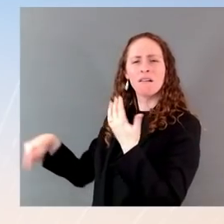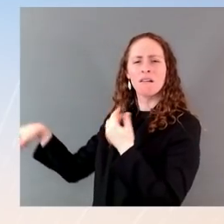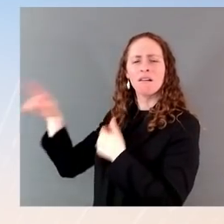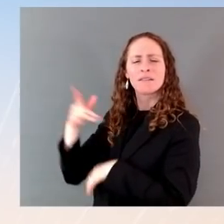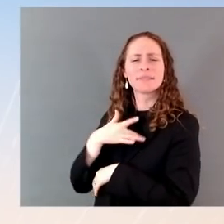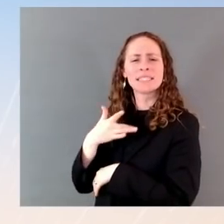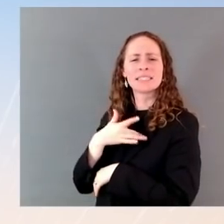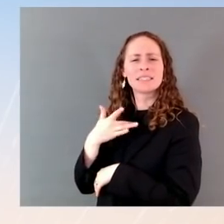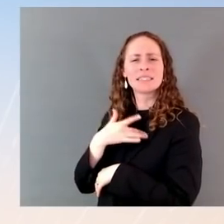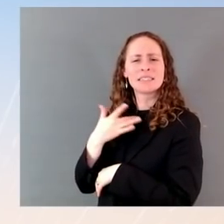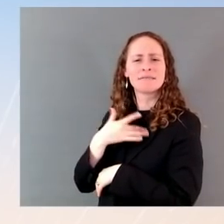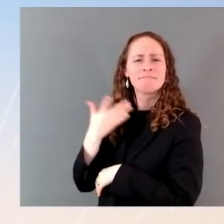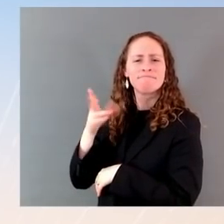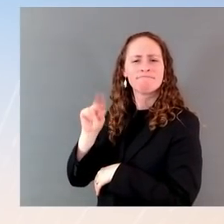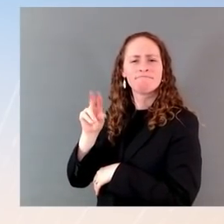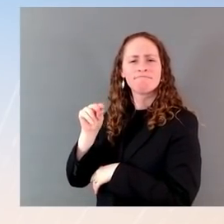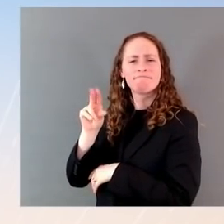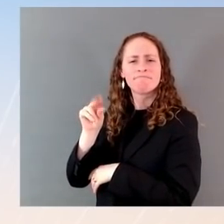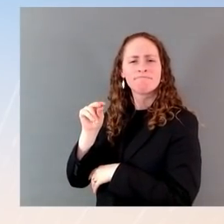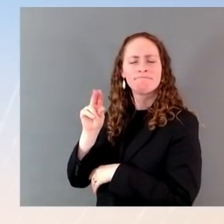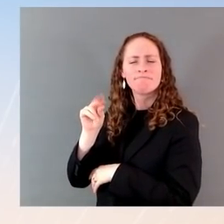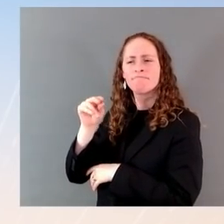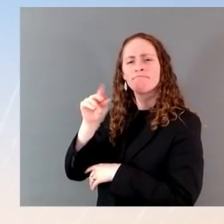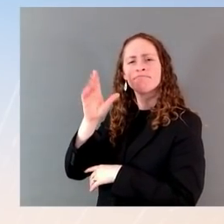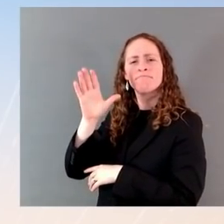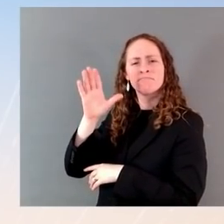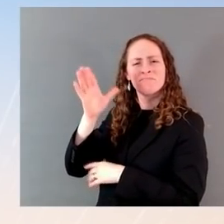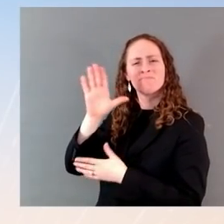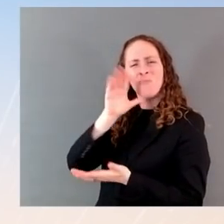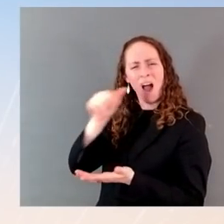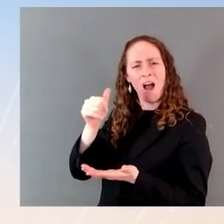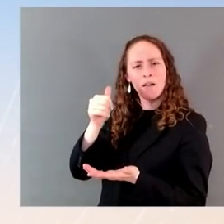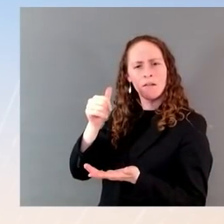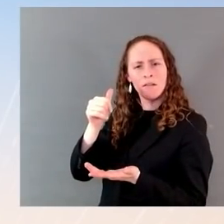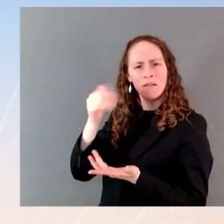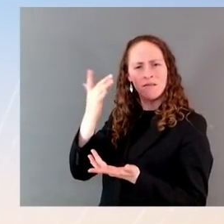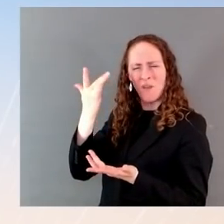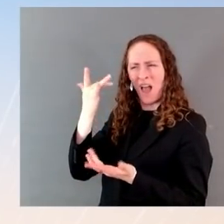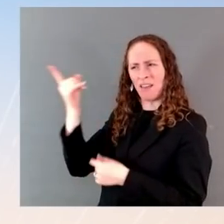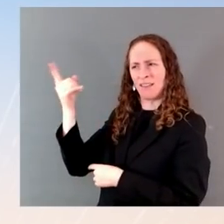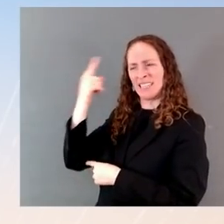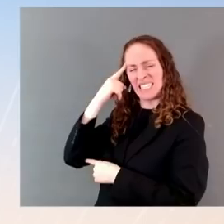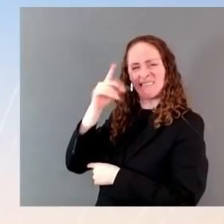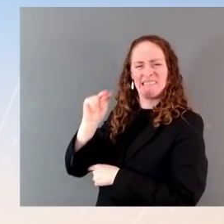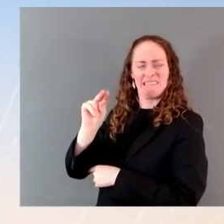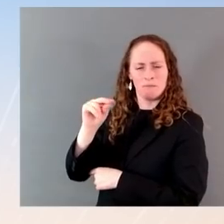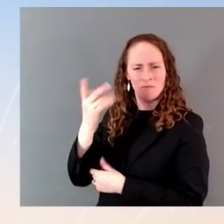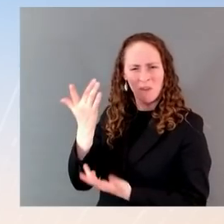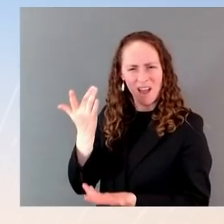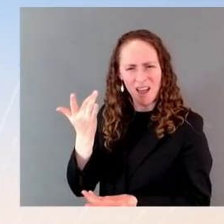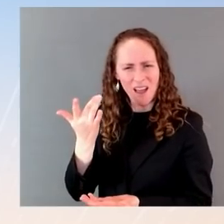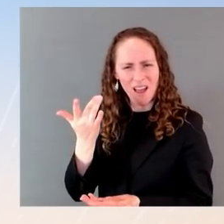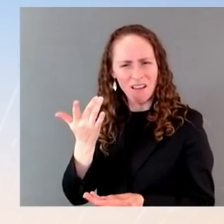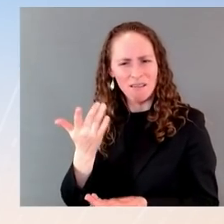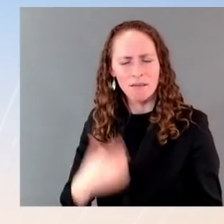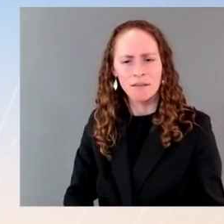let me give you an overarching, comprehensive understanding of how we're approaching this to give you a sense -- and I appreciate the question.